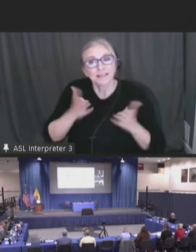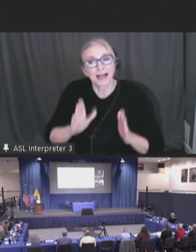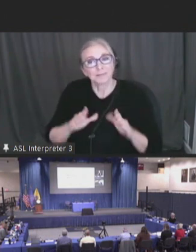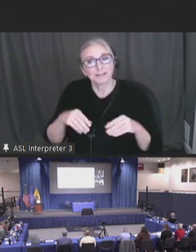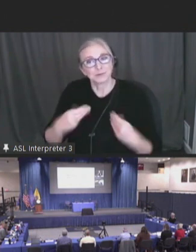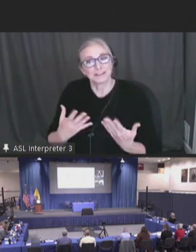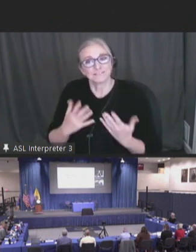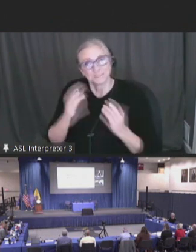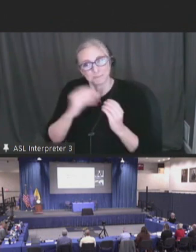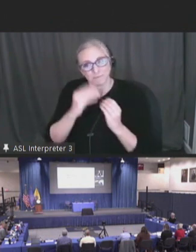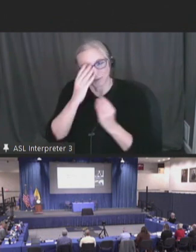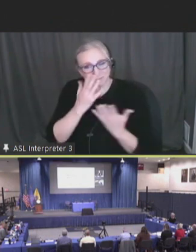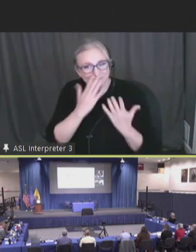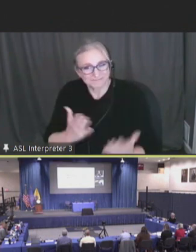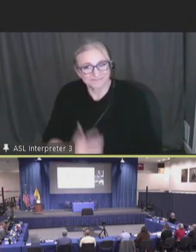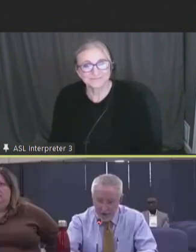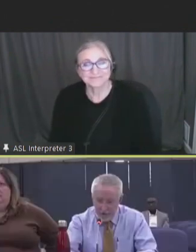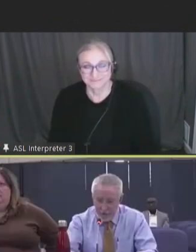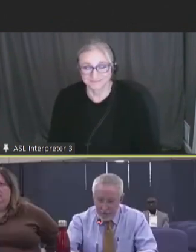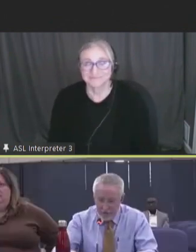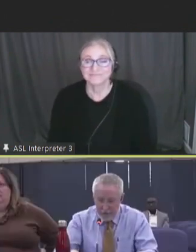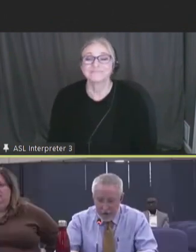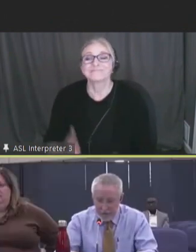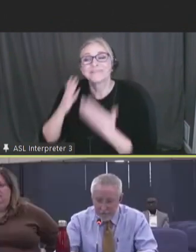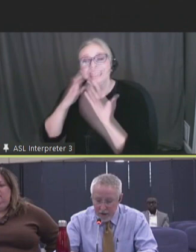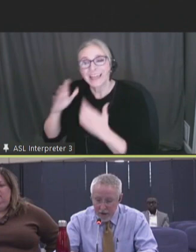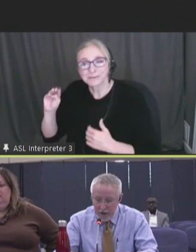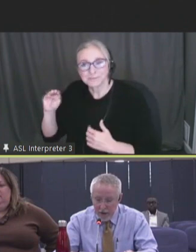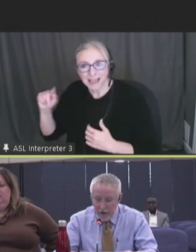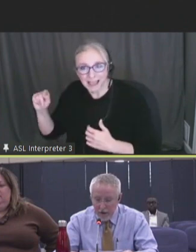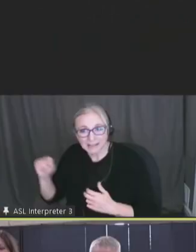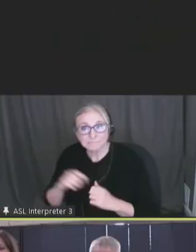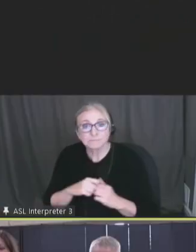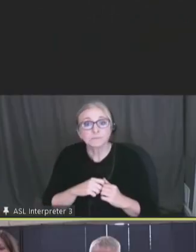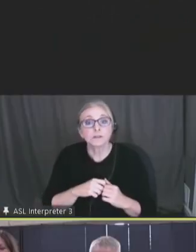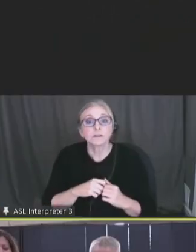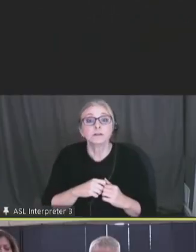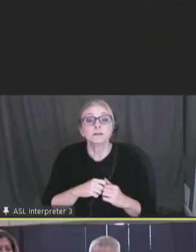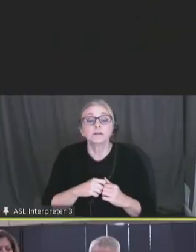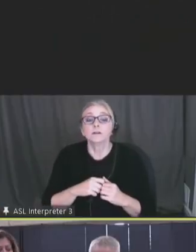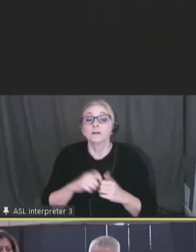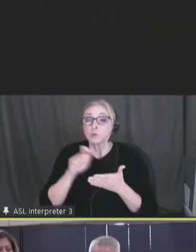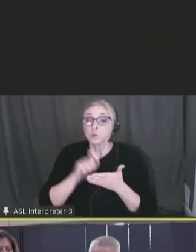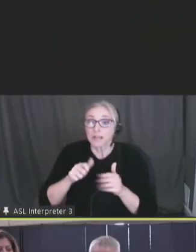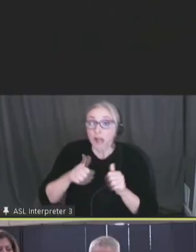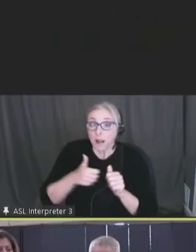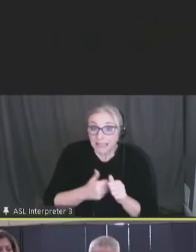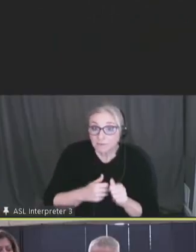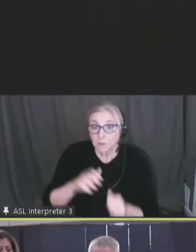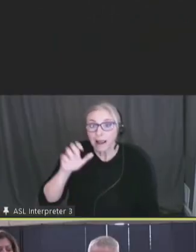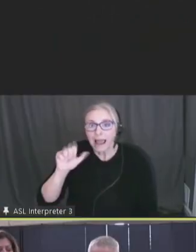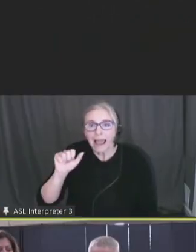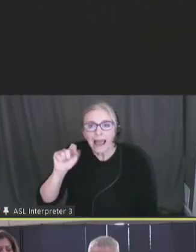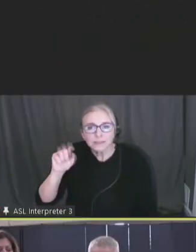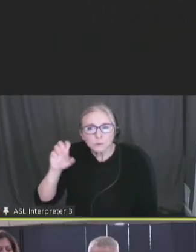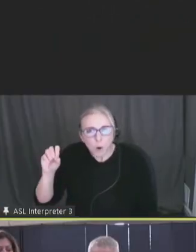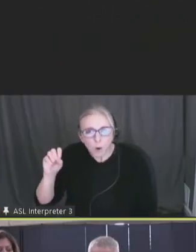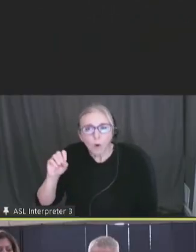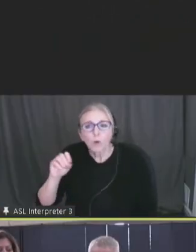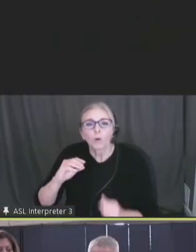Robert Hopkins: Thank you very much, Matt. A written update from ASTHO has since been provided